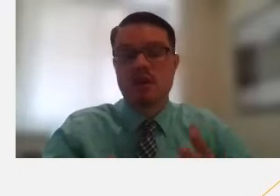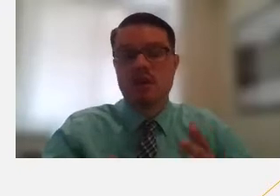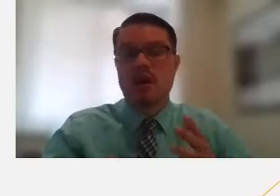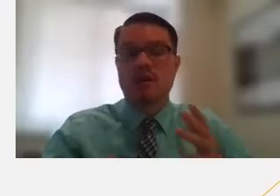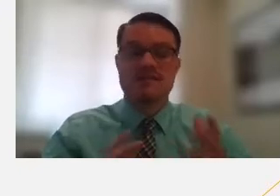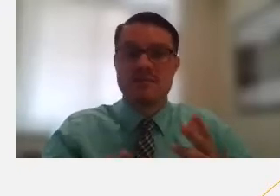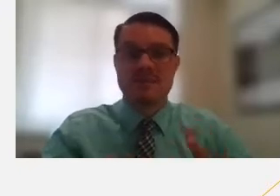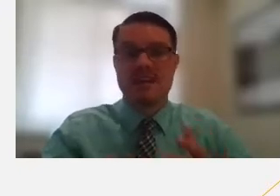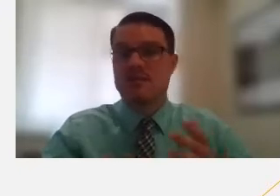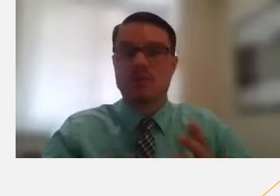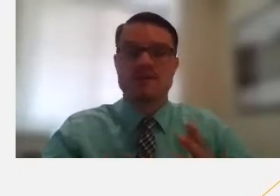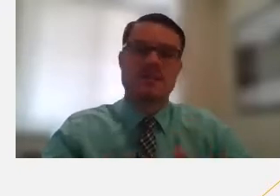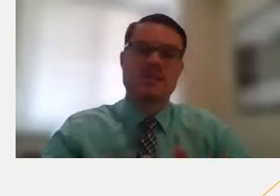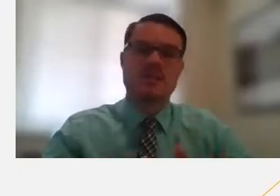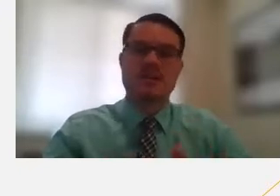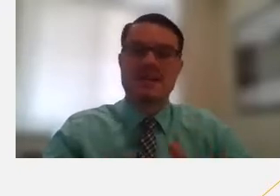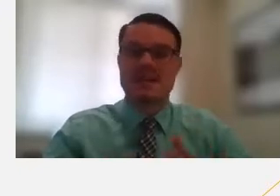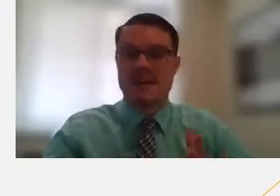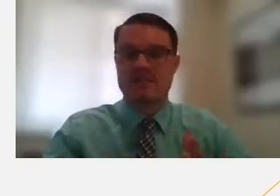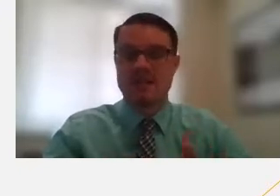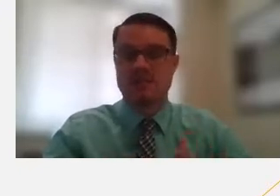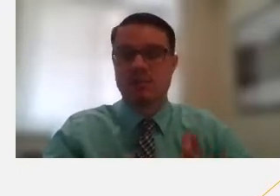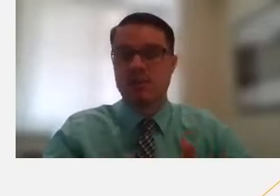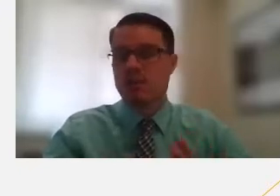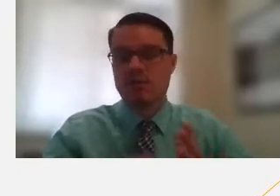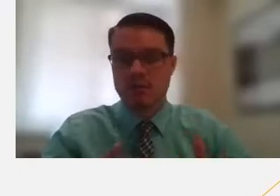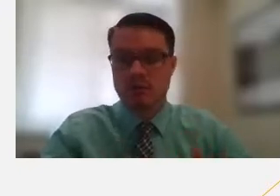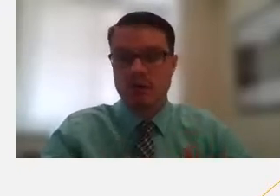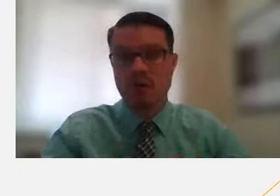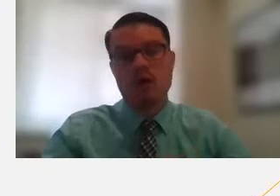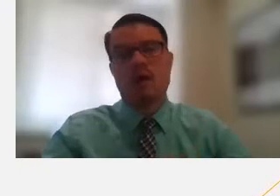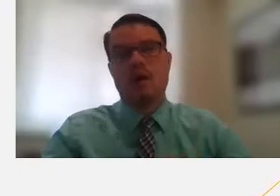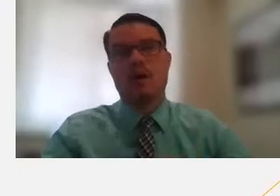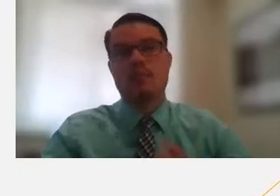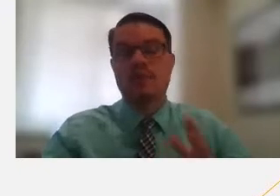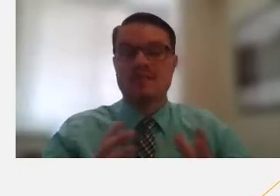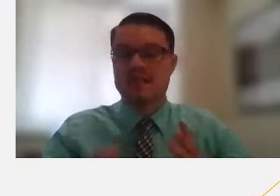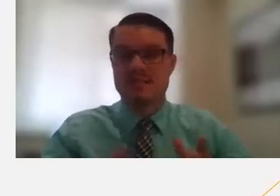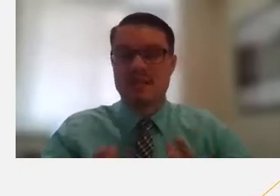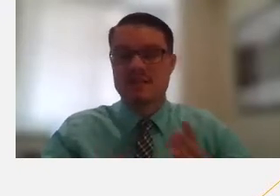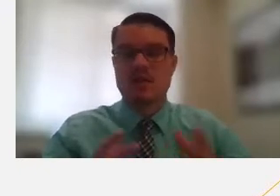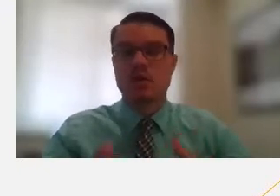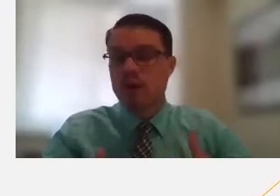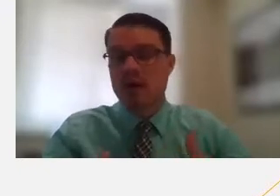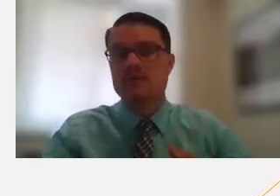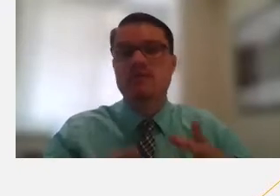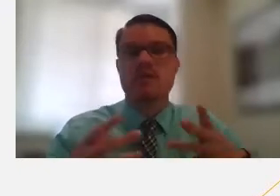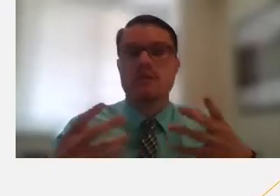Does that mean that everyone is gonna get an advocate or a lawyer? No, but if it's not something that's in our wheelhouse,